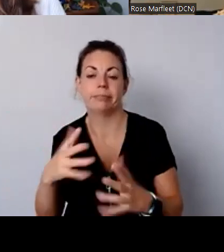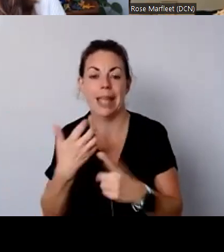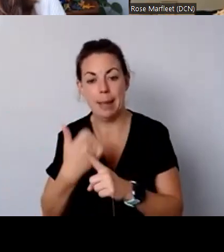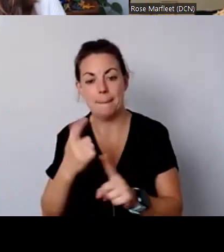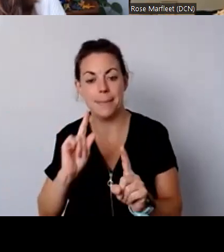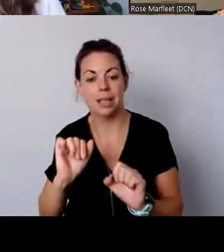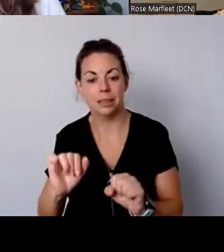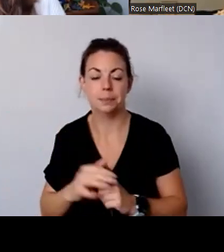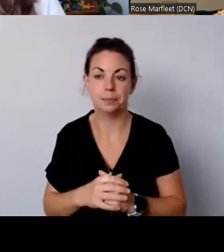Great.